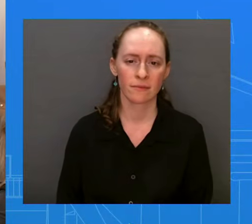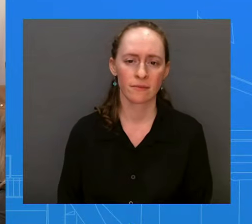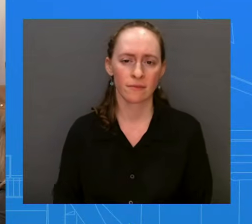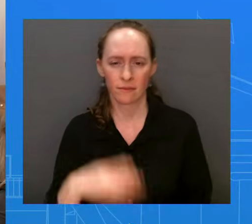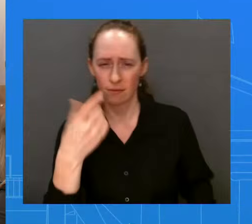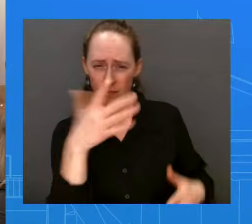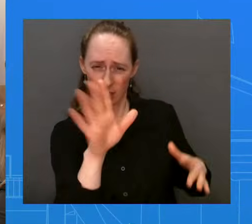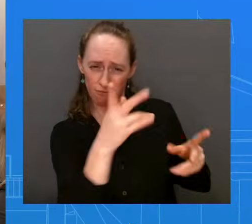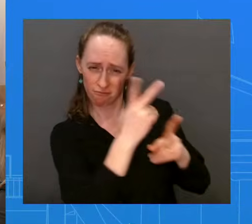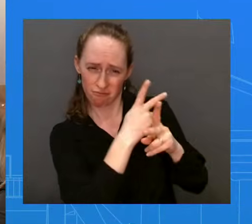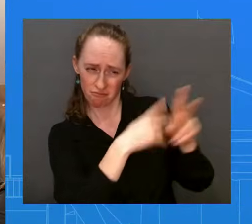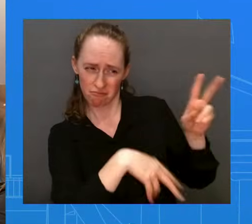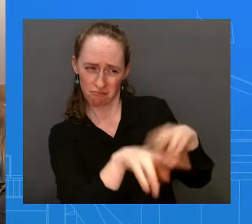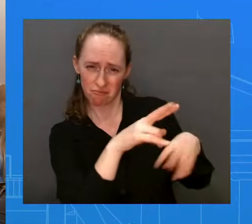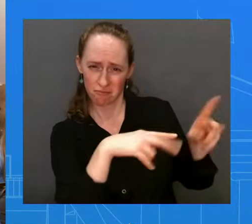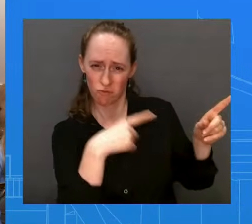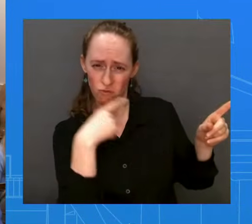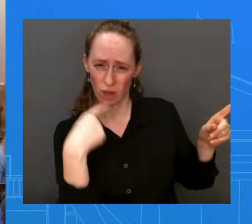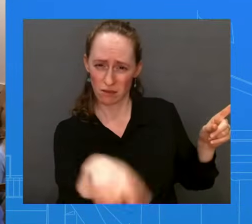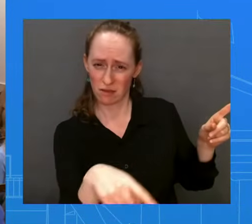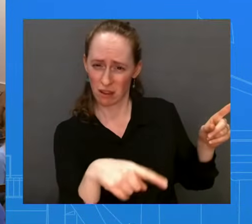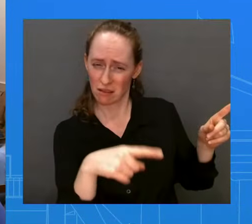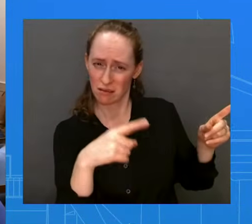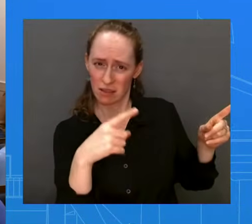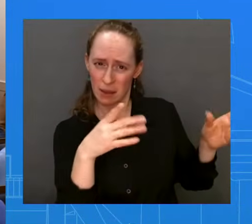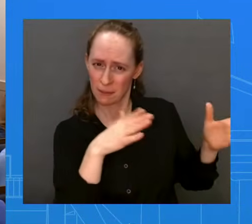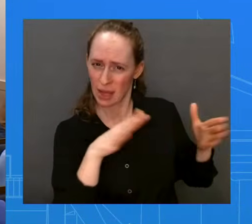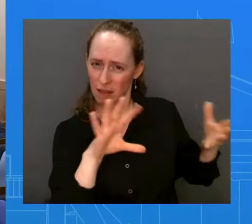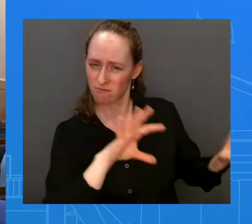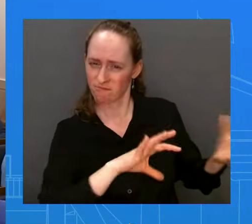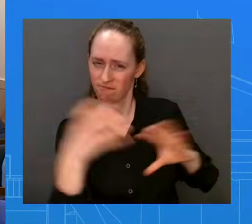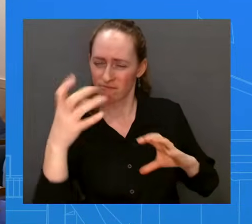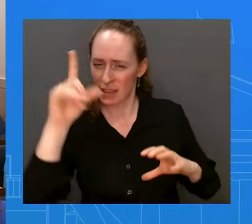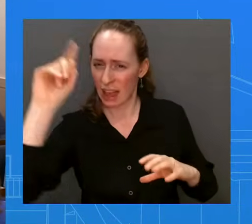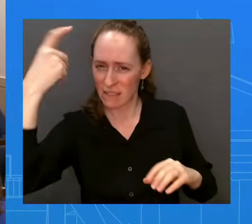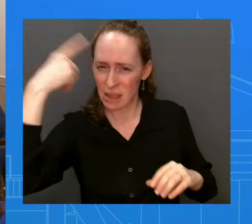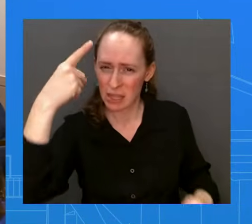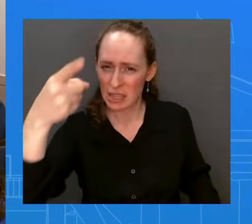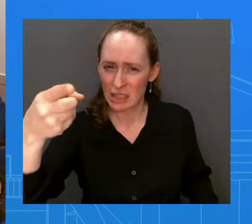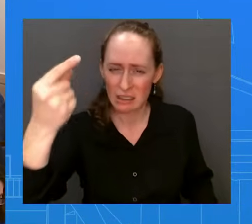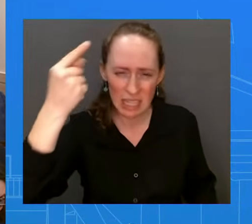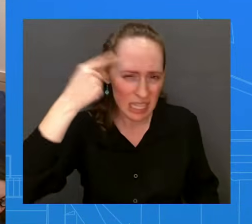about Russia's attempts to sort of influence these gov- --